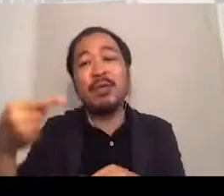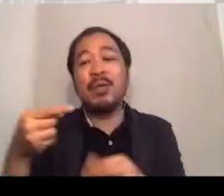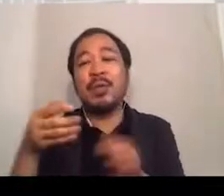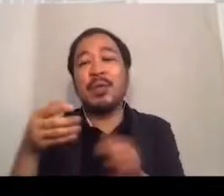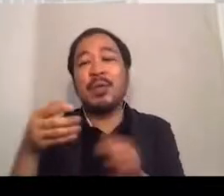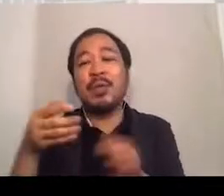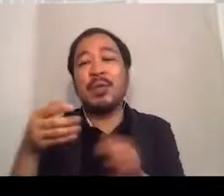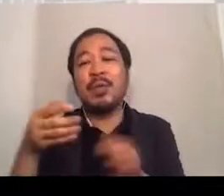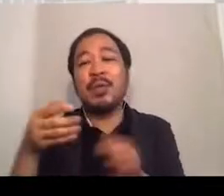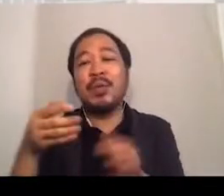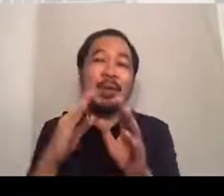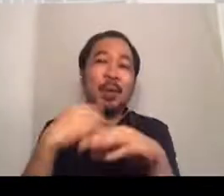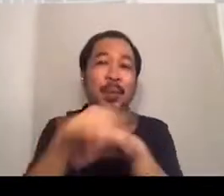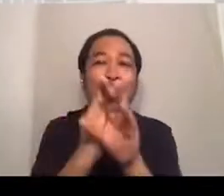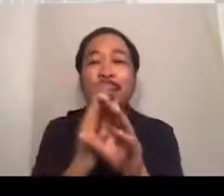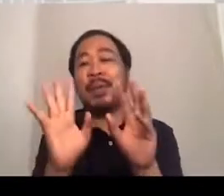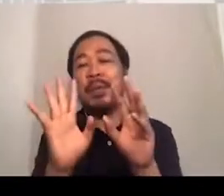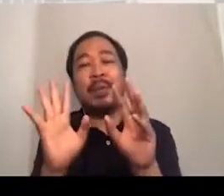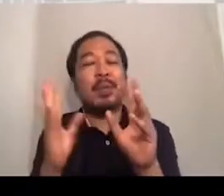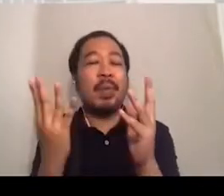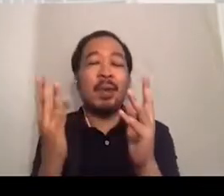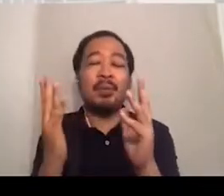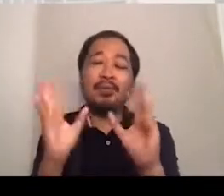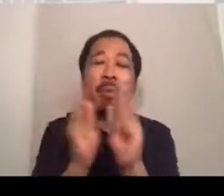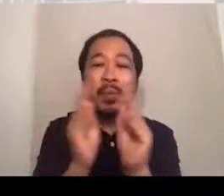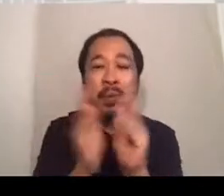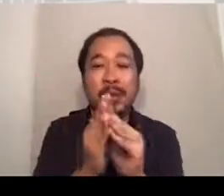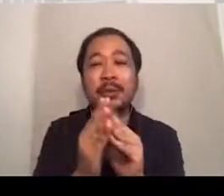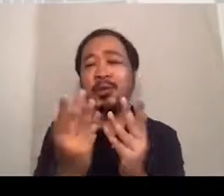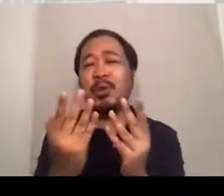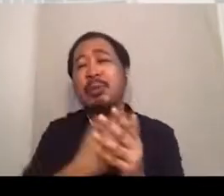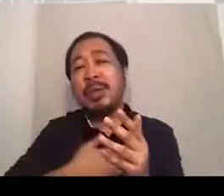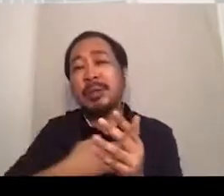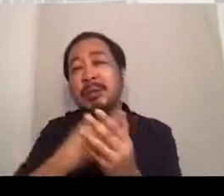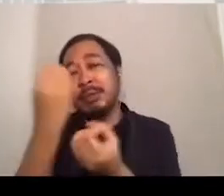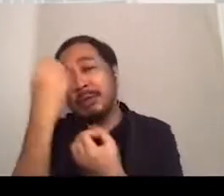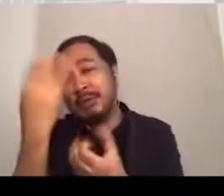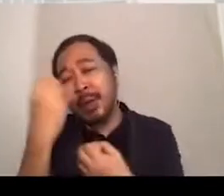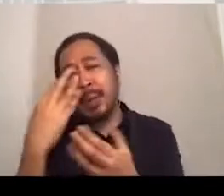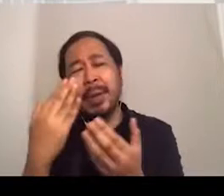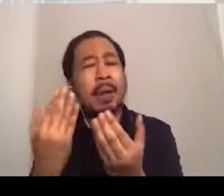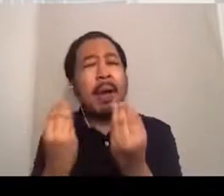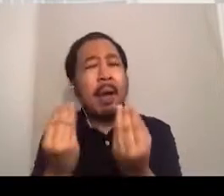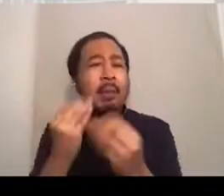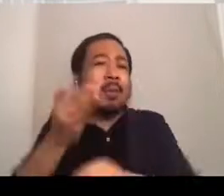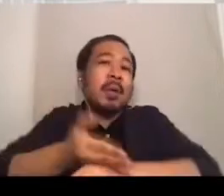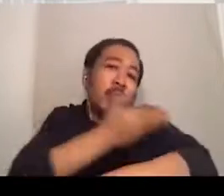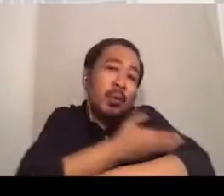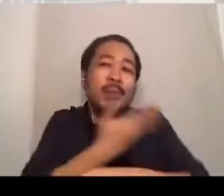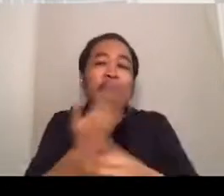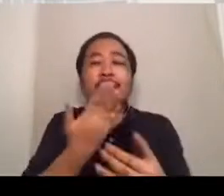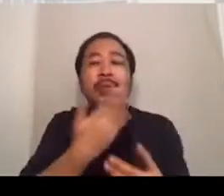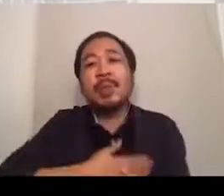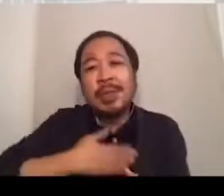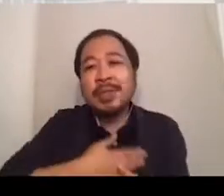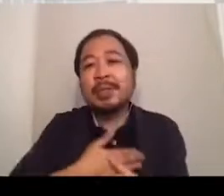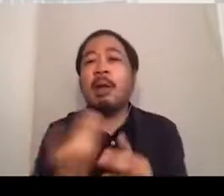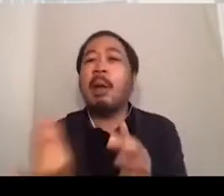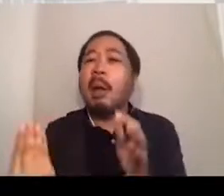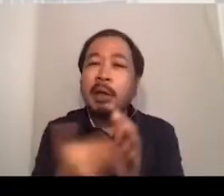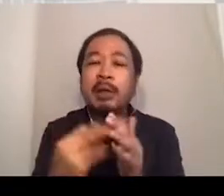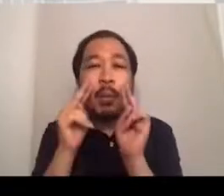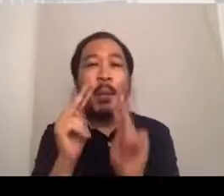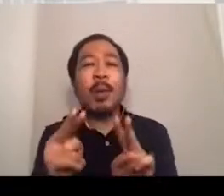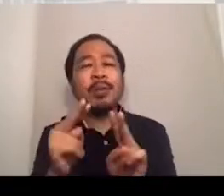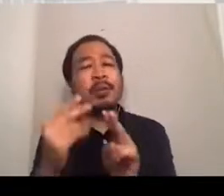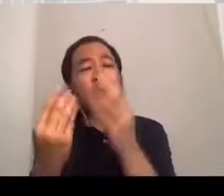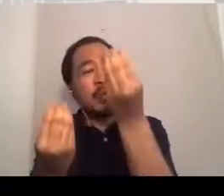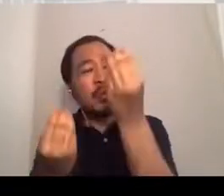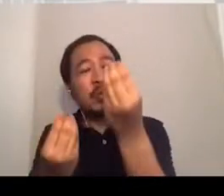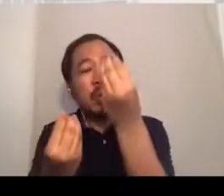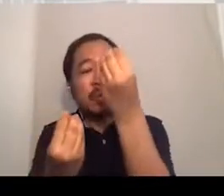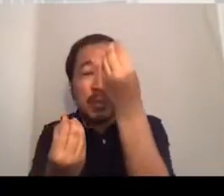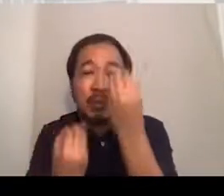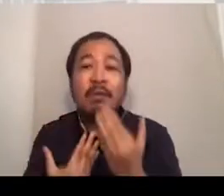as we hope to do for the voices of the Pacific that we heard or to help to distribute the guidelines in the many very specific things